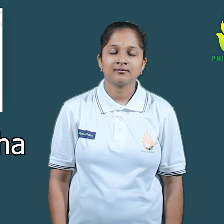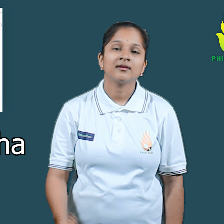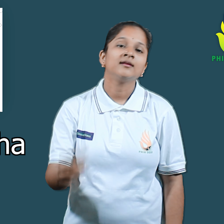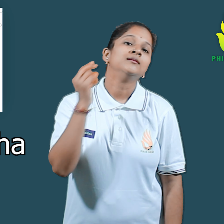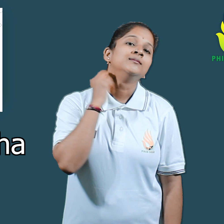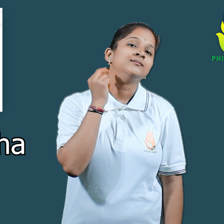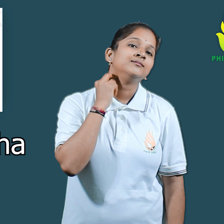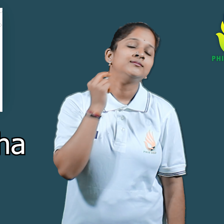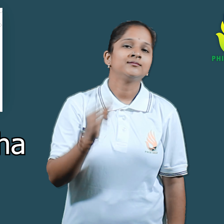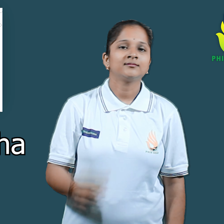Thiruvananthapuram